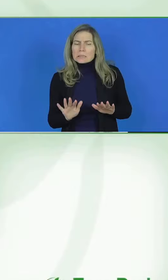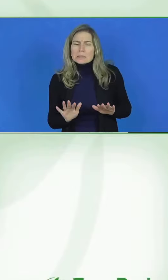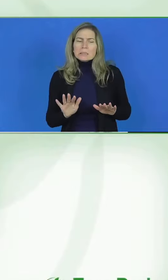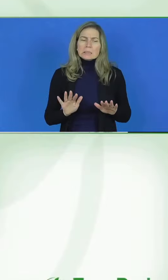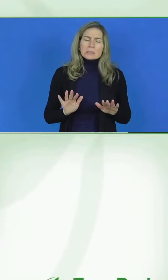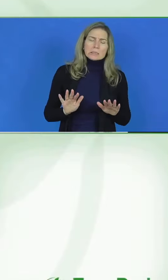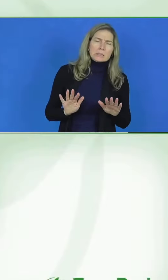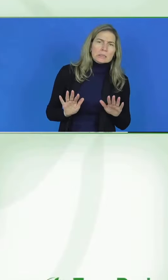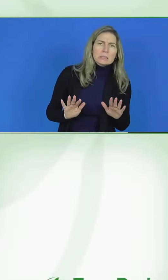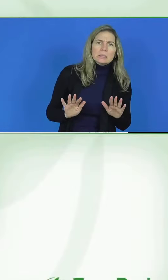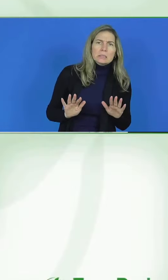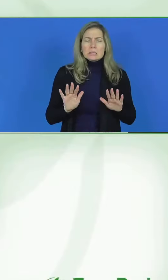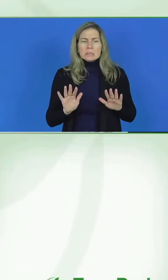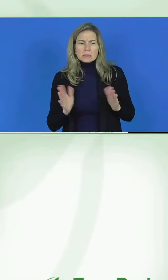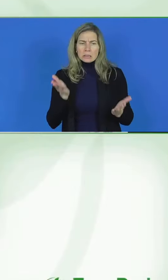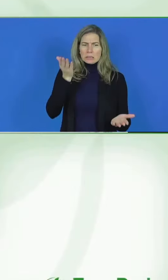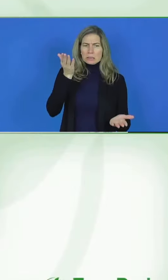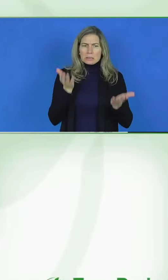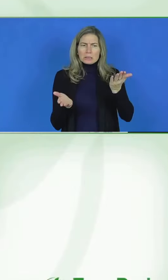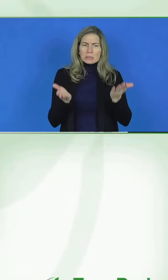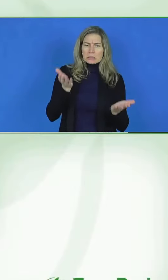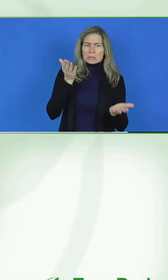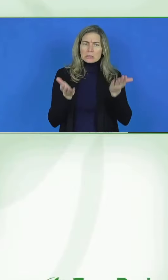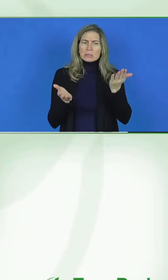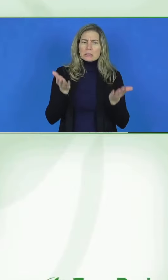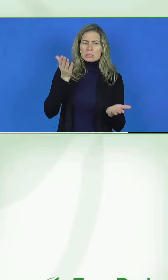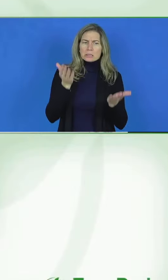The committee stated it was aware of instances in which the rights of